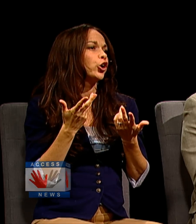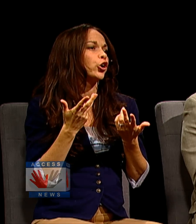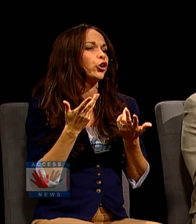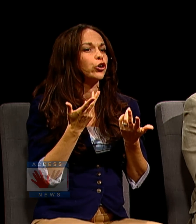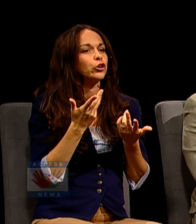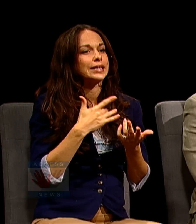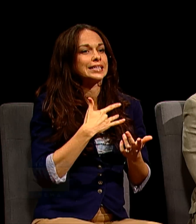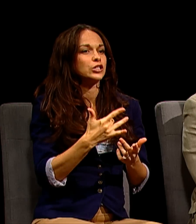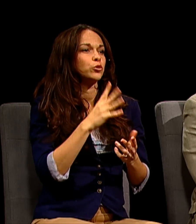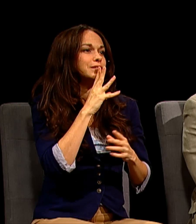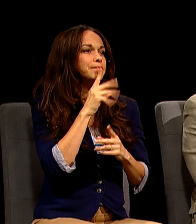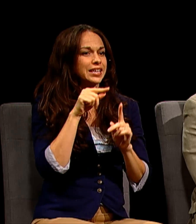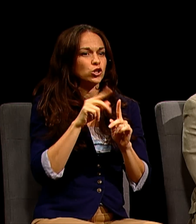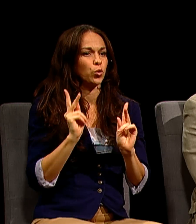and I don't know what progress